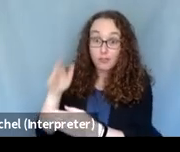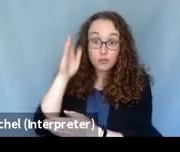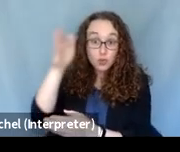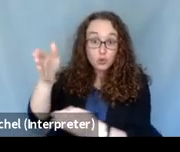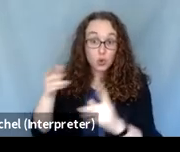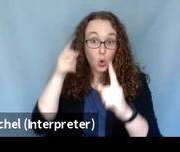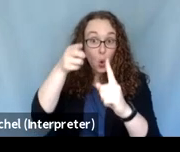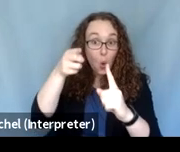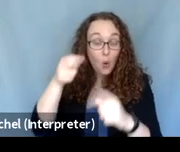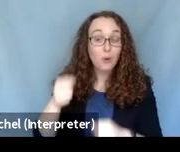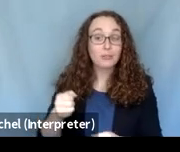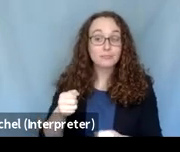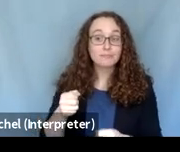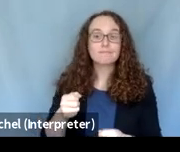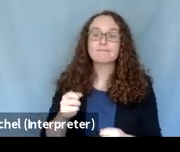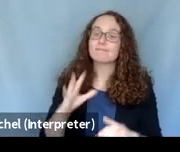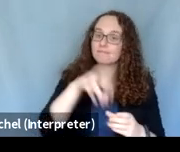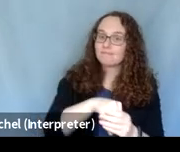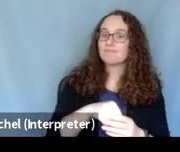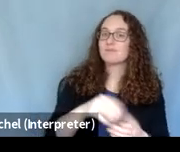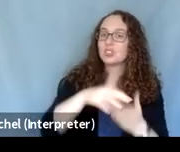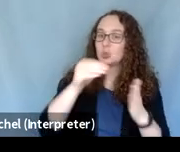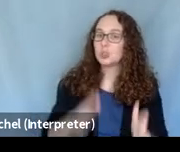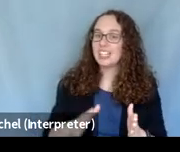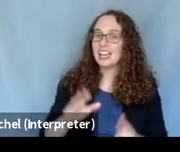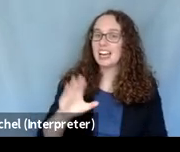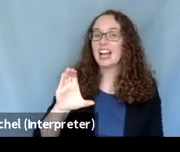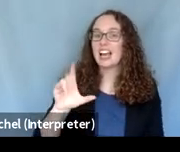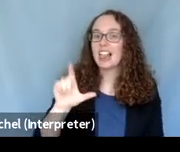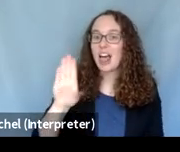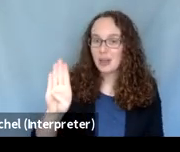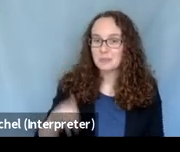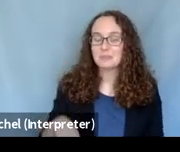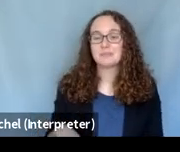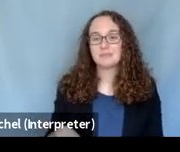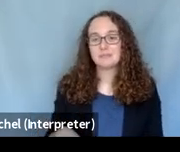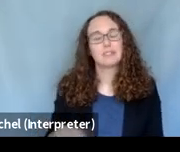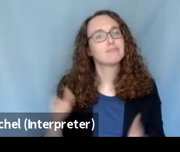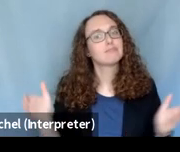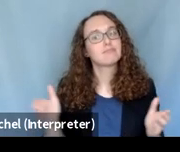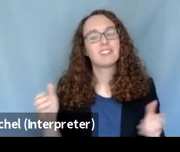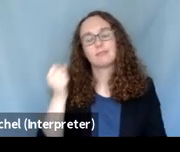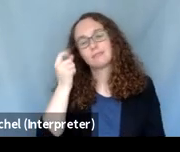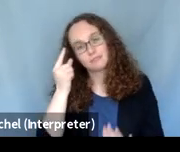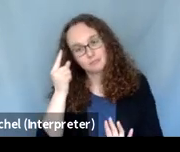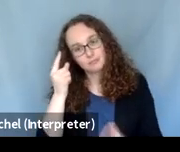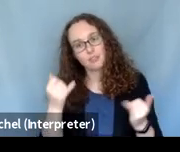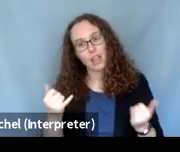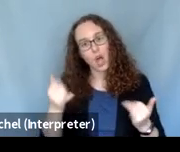Please, I can't encourage that enough and again I realize the pandemic has turned our world upside down, no one I think